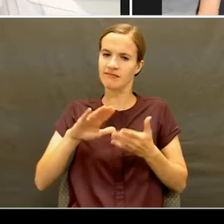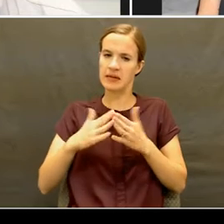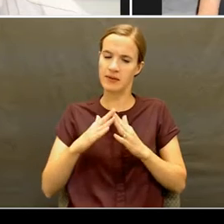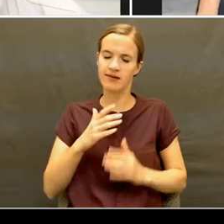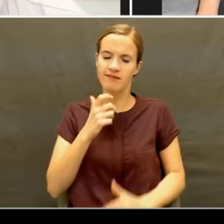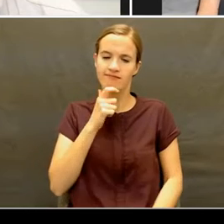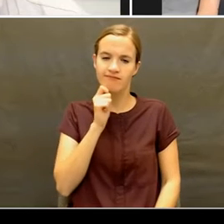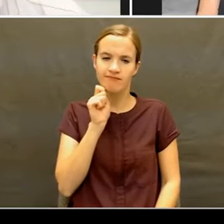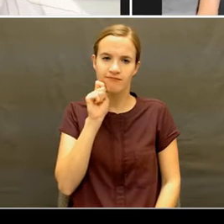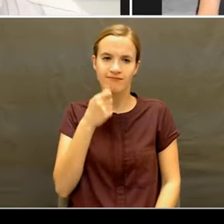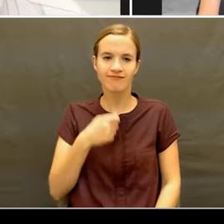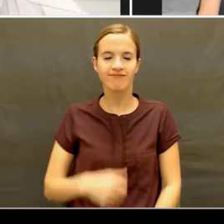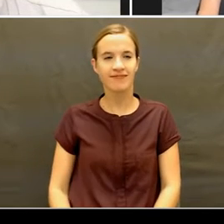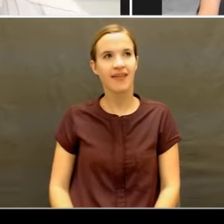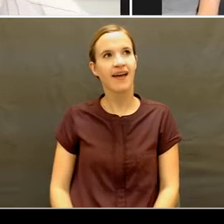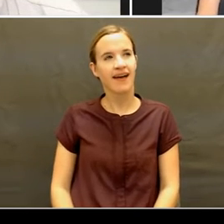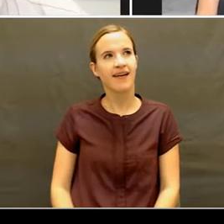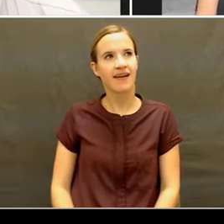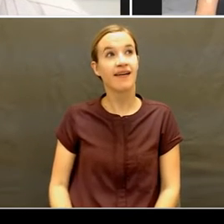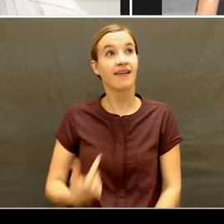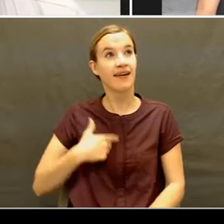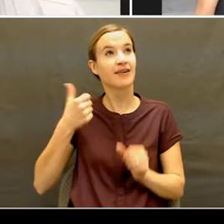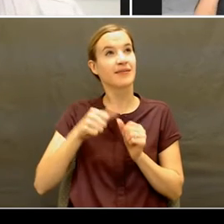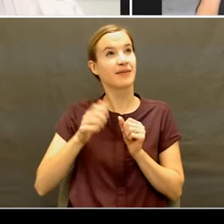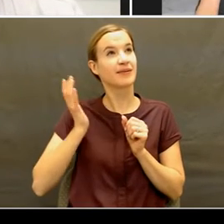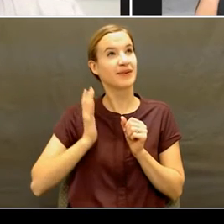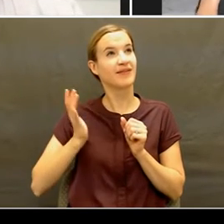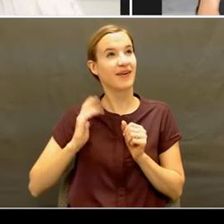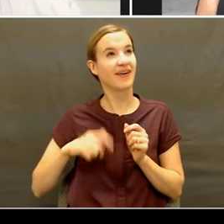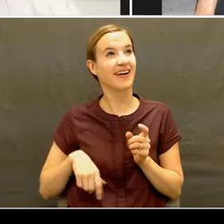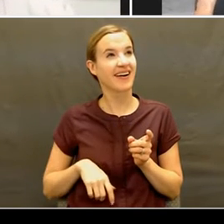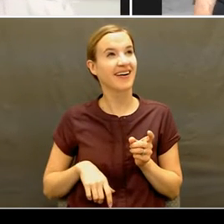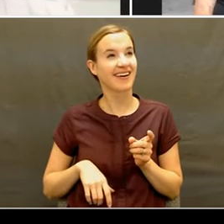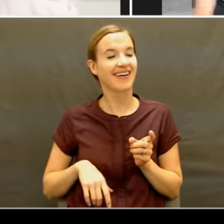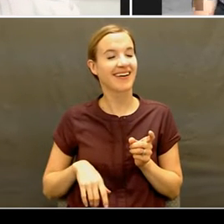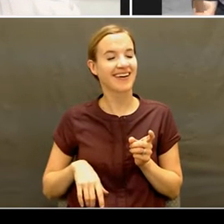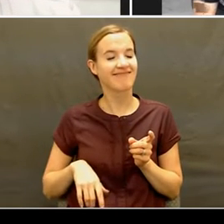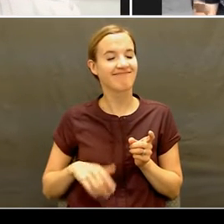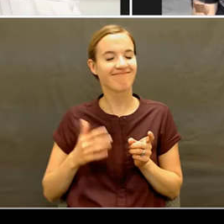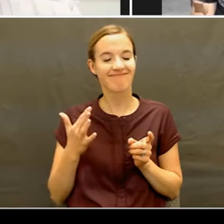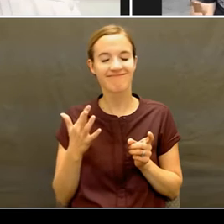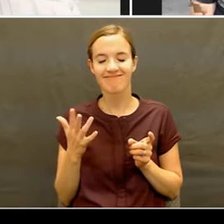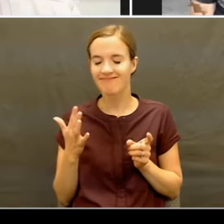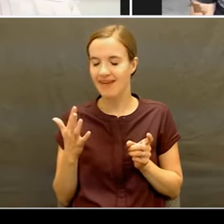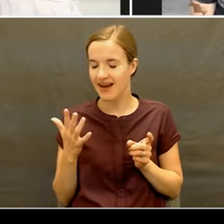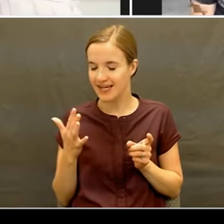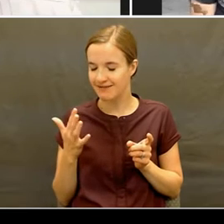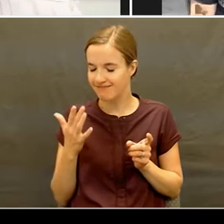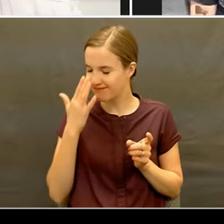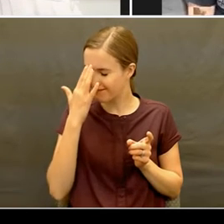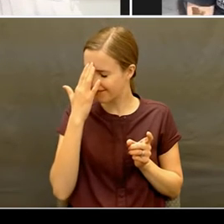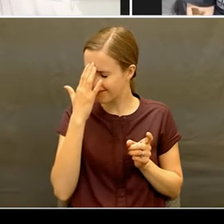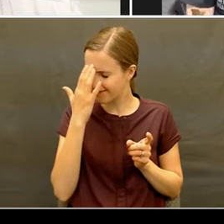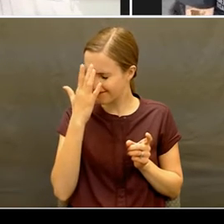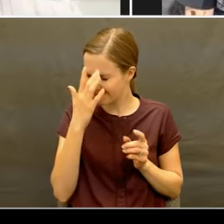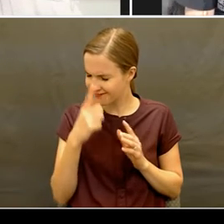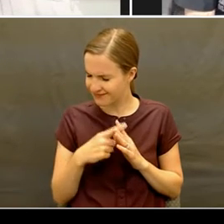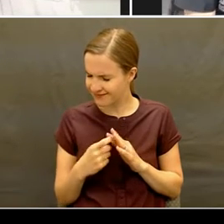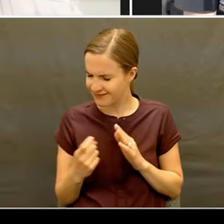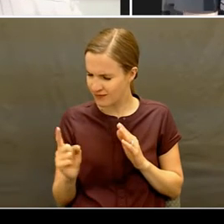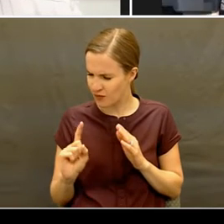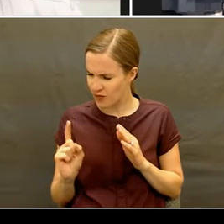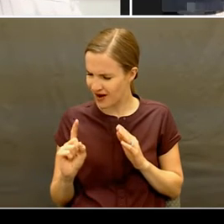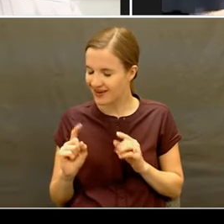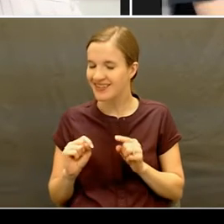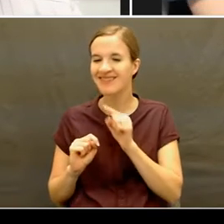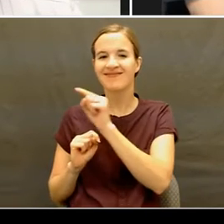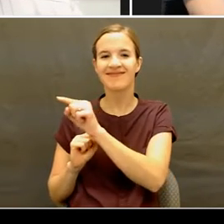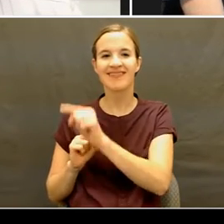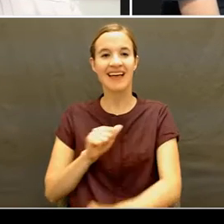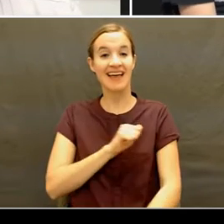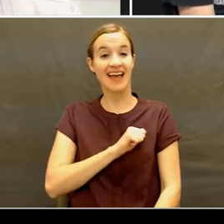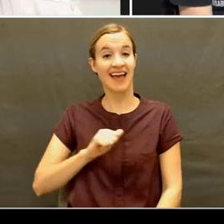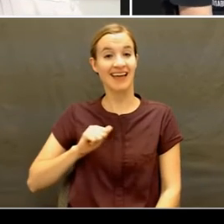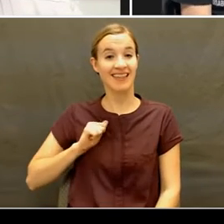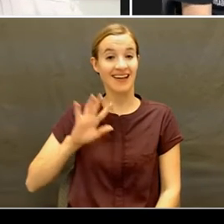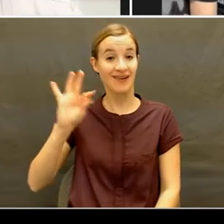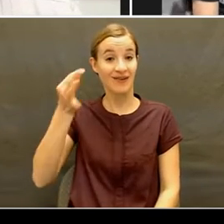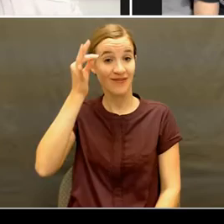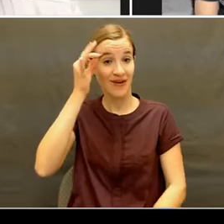once we were being hauled out of where was it, Atlanta, the Atlanta federal building, being just